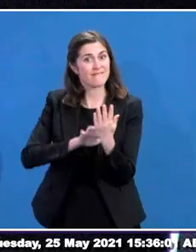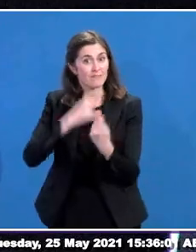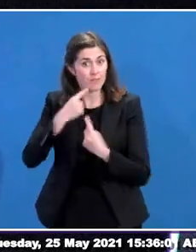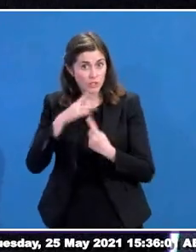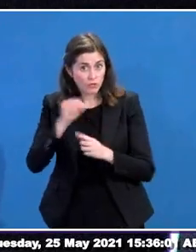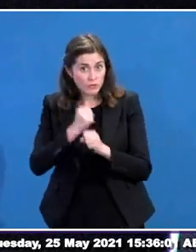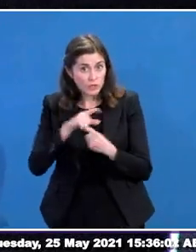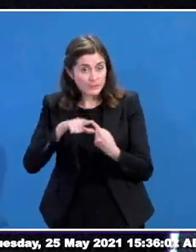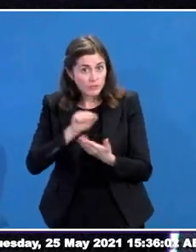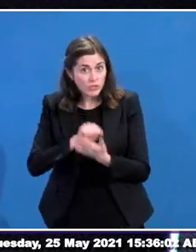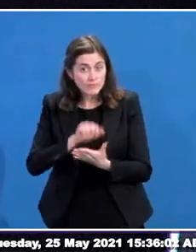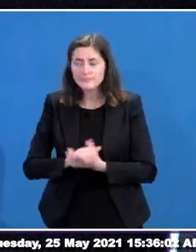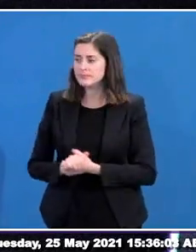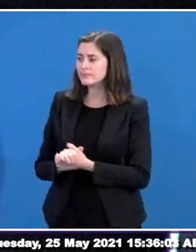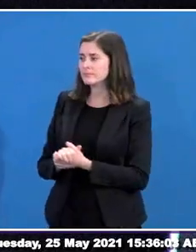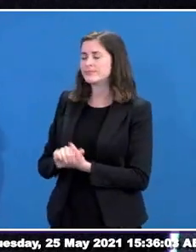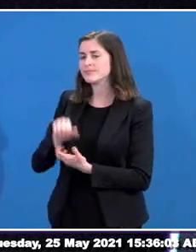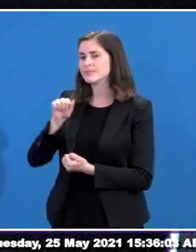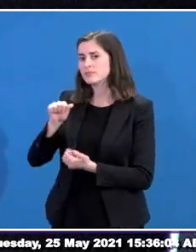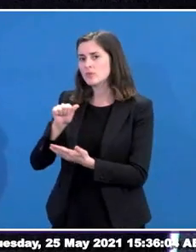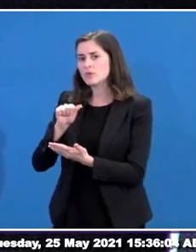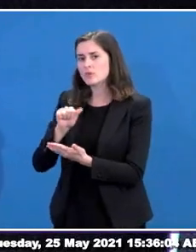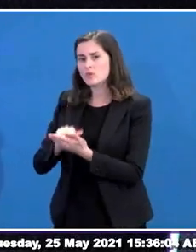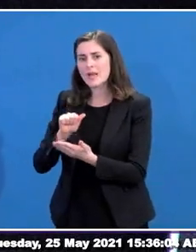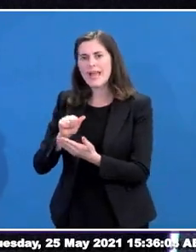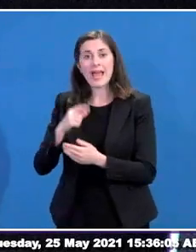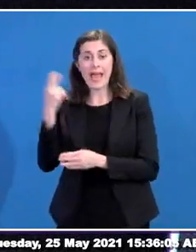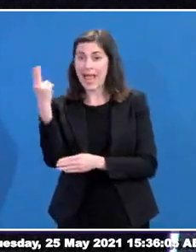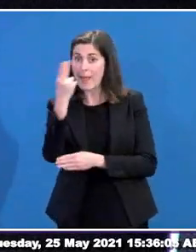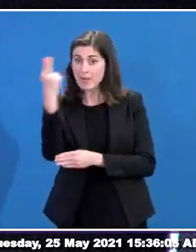There was information provided by the ambulance who attended.